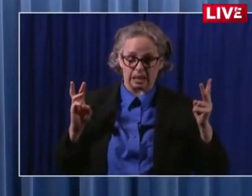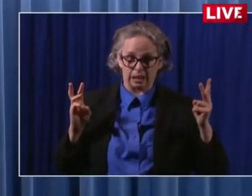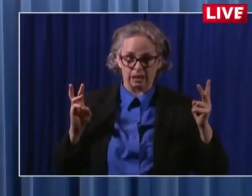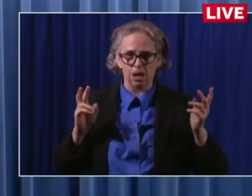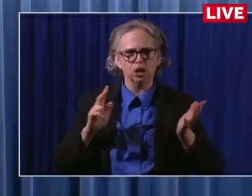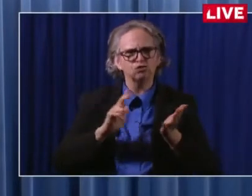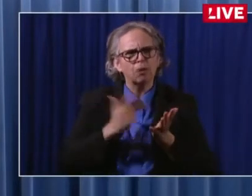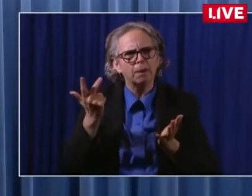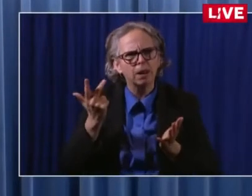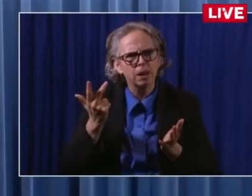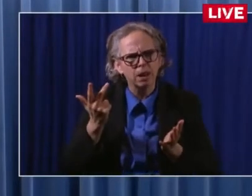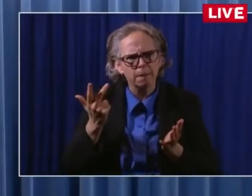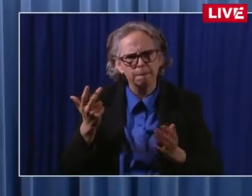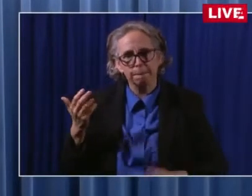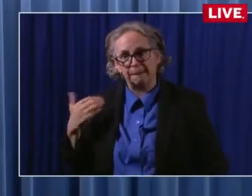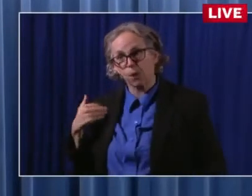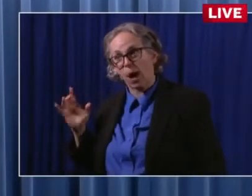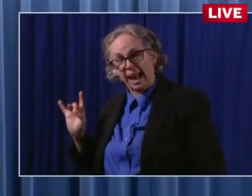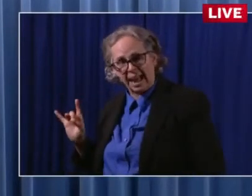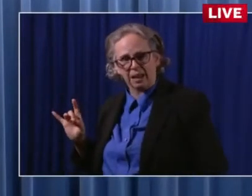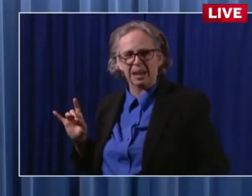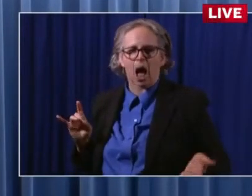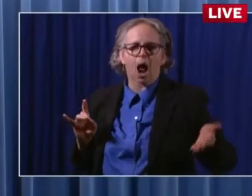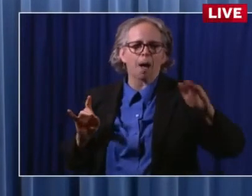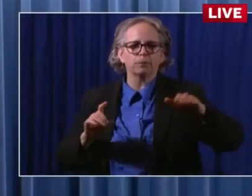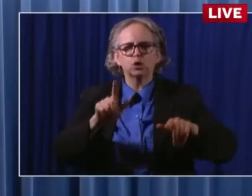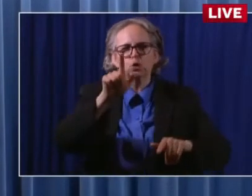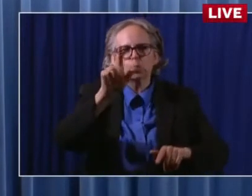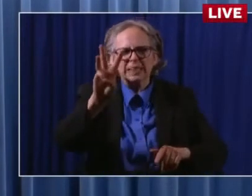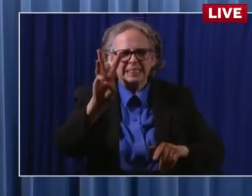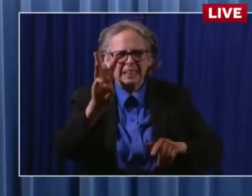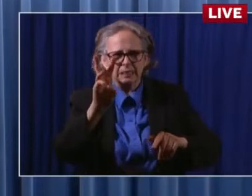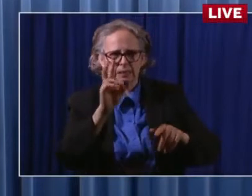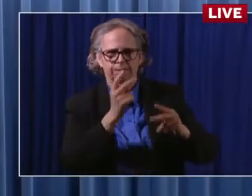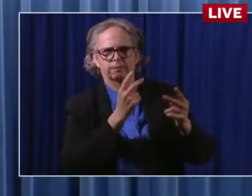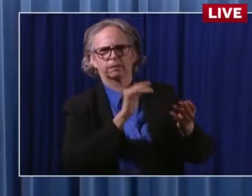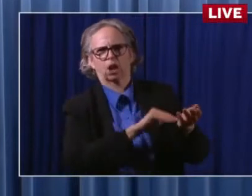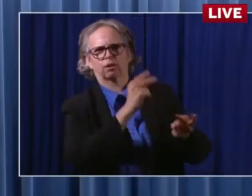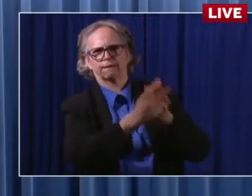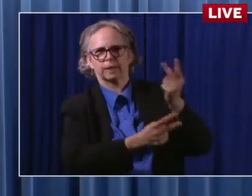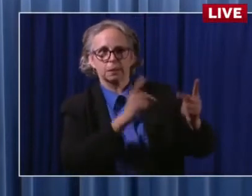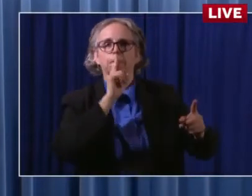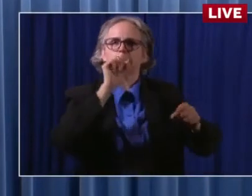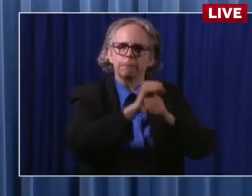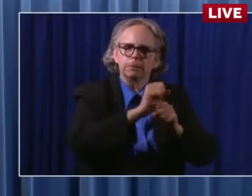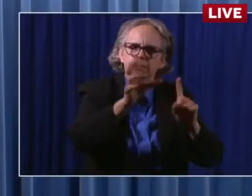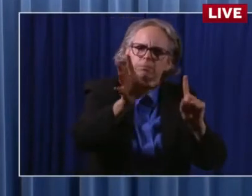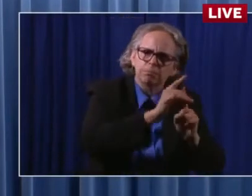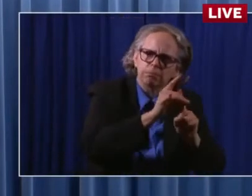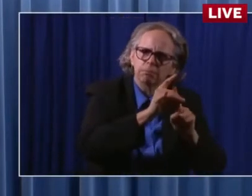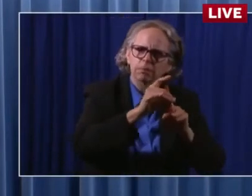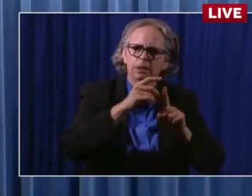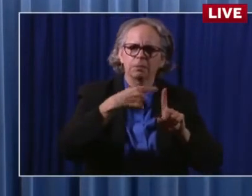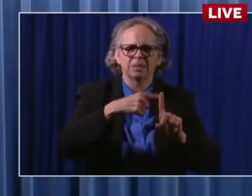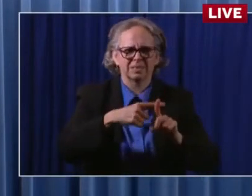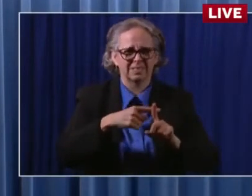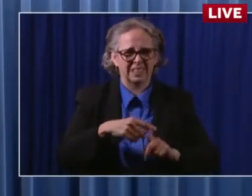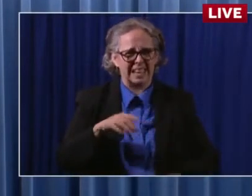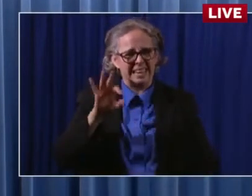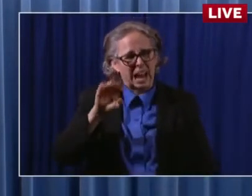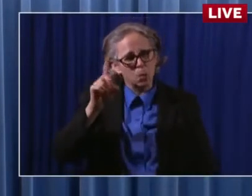FROM JUNE 16 TO JULY TO COME OUTPATIENT VISITS MORE THAN TRIPLED FROM AN AVERAGE OF EIGHT VISITS PER DAY TO 26.